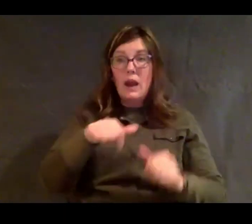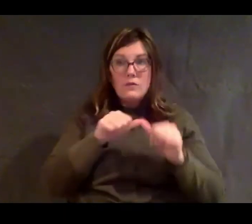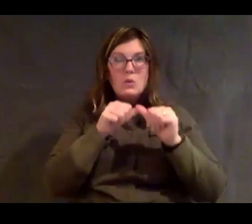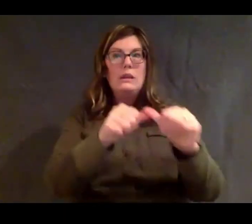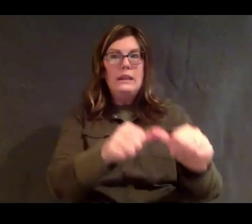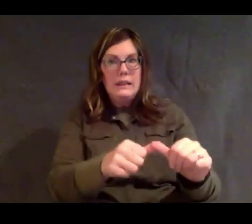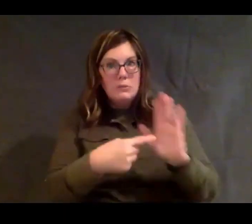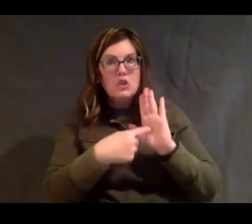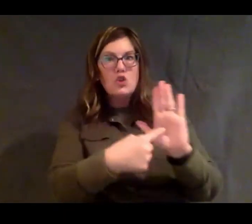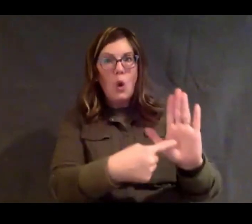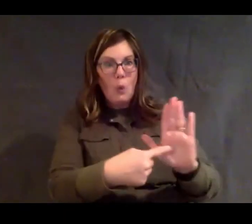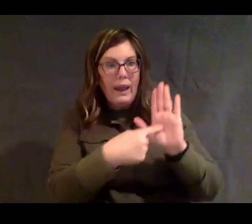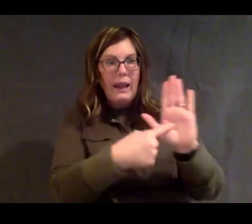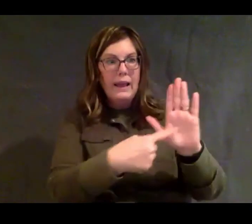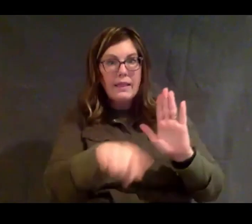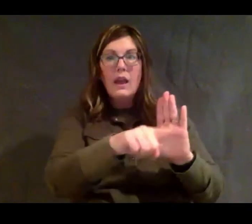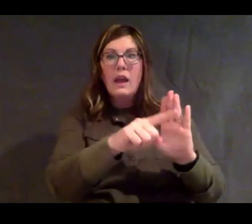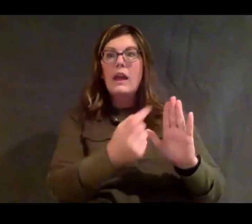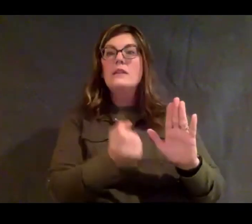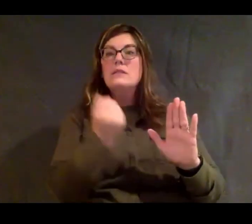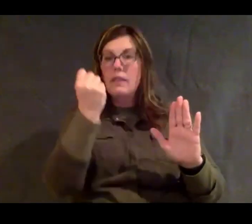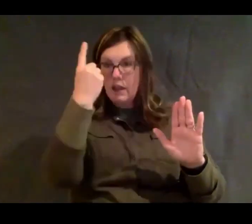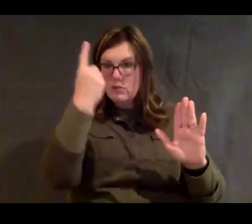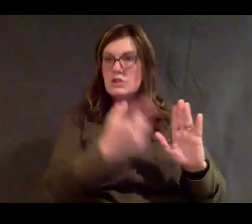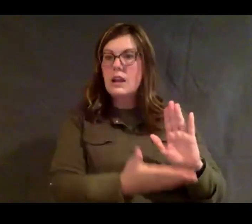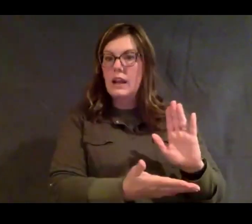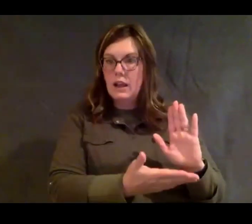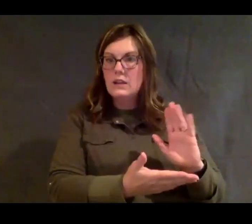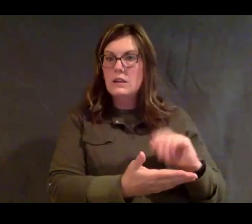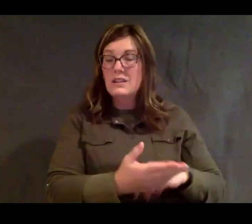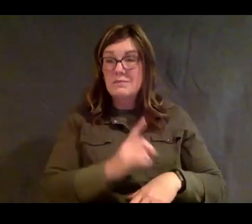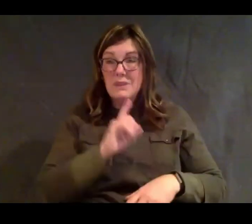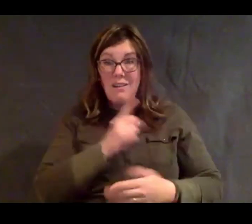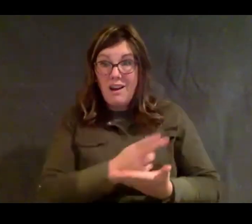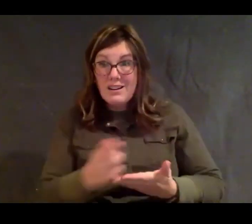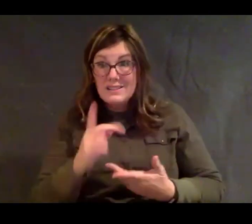so that's one thing the other thing is honestly it's working with folks who think that because